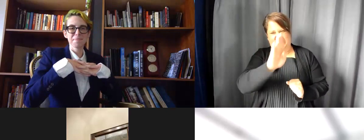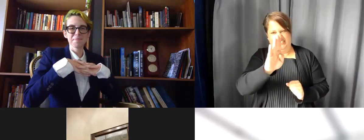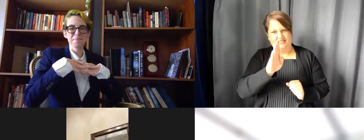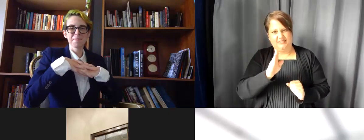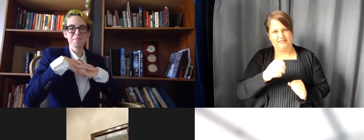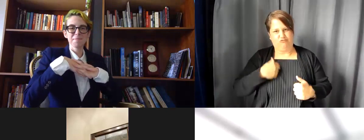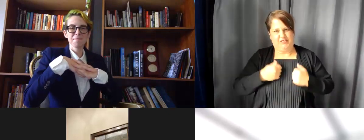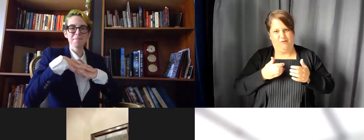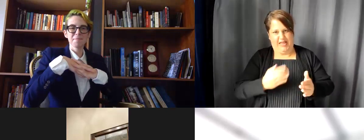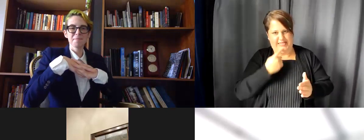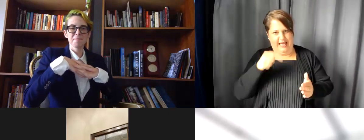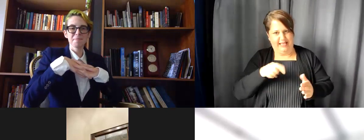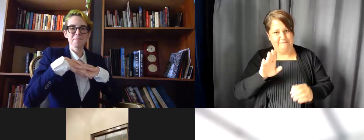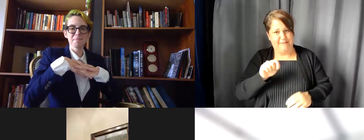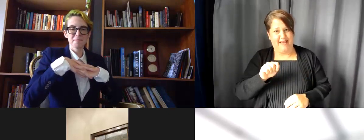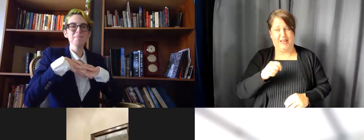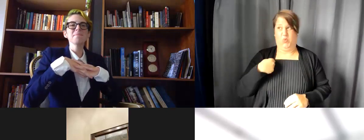Jordan Radford: we're not here to make you feel better about yourself